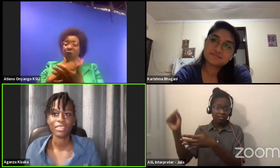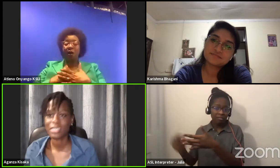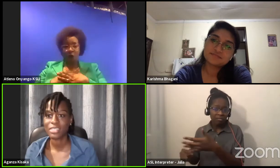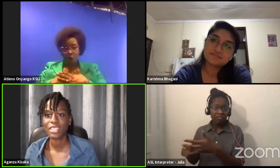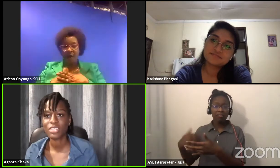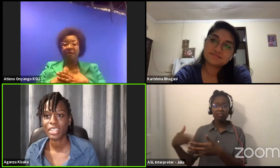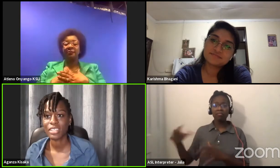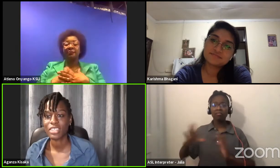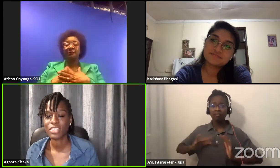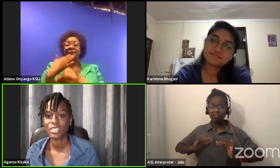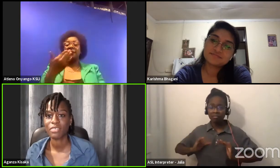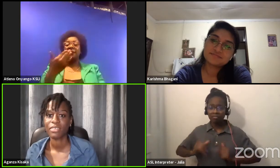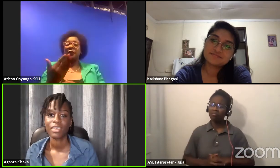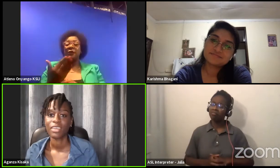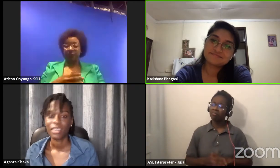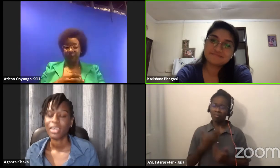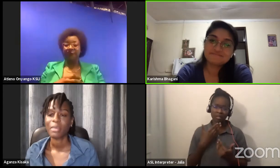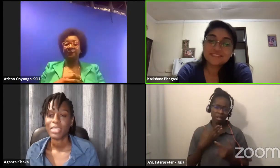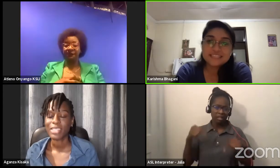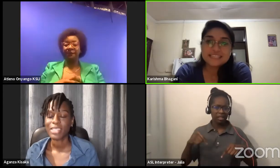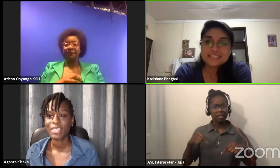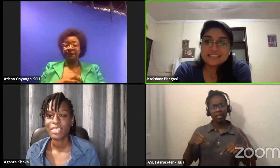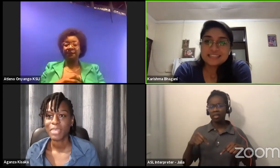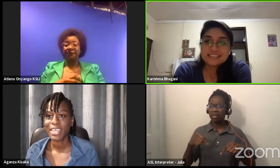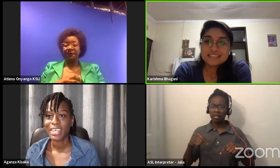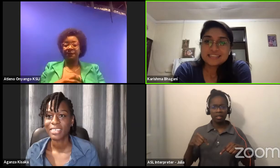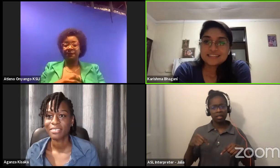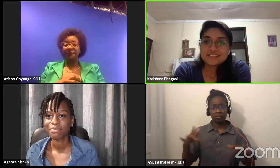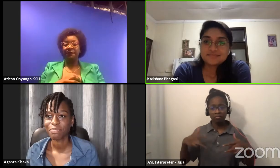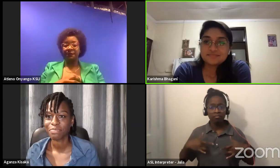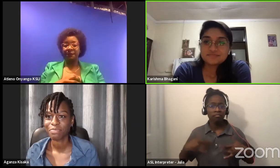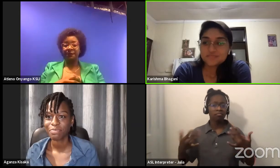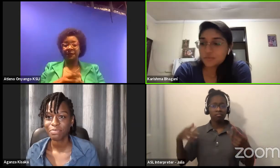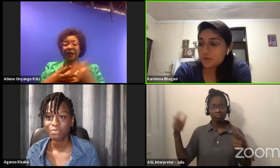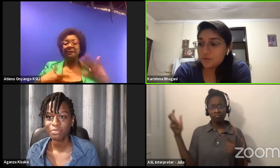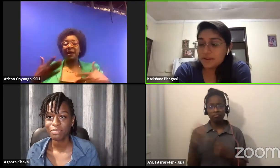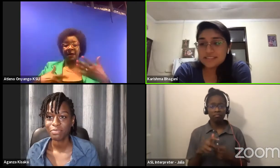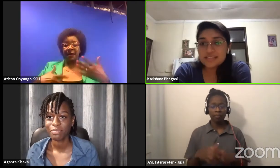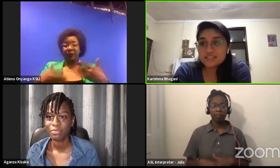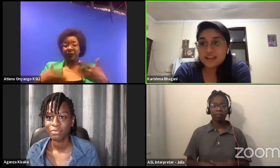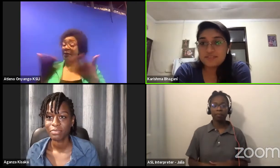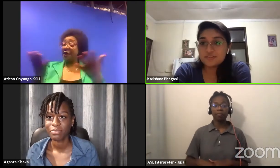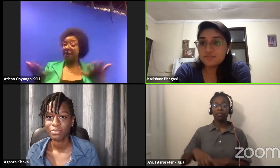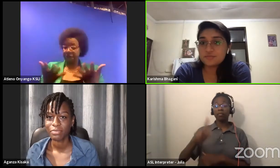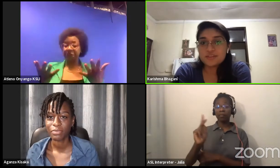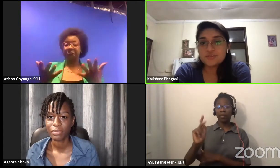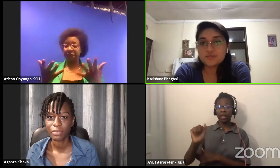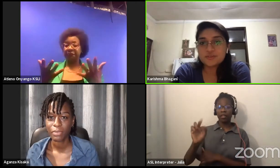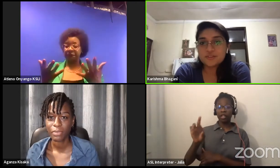This is such a great initiative, I'm excited to be here. Well, we're excited to have you thank you so much